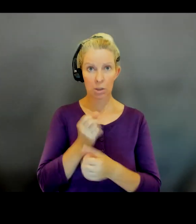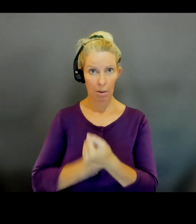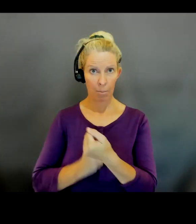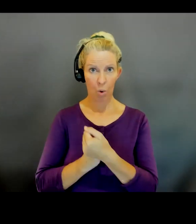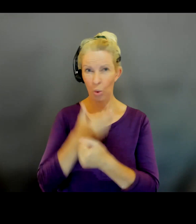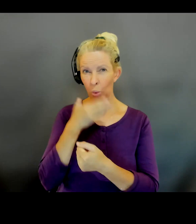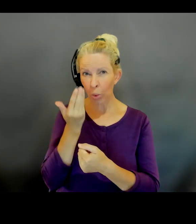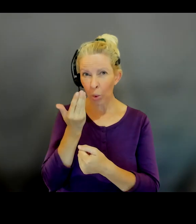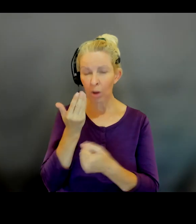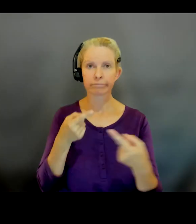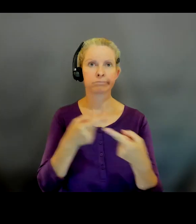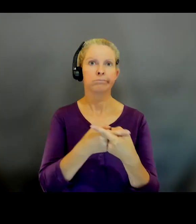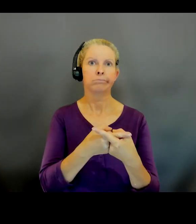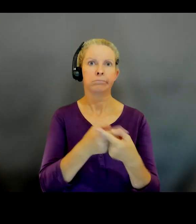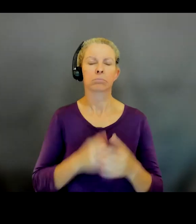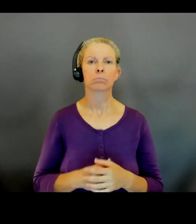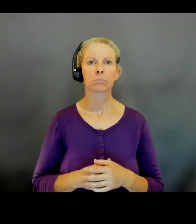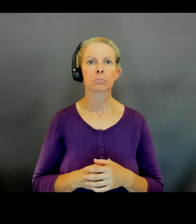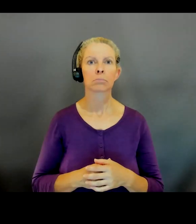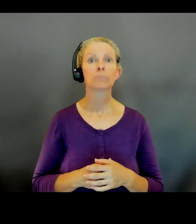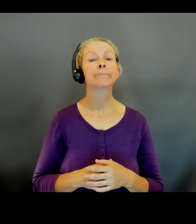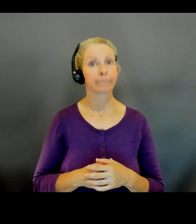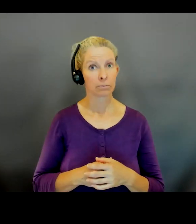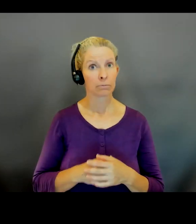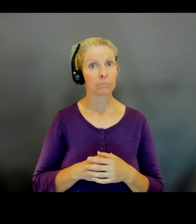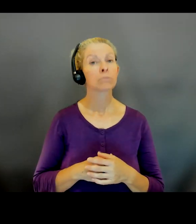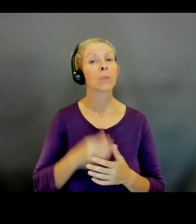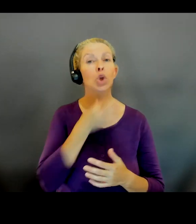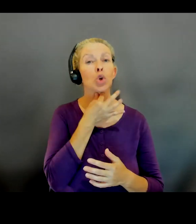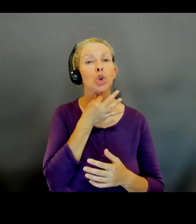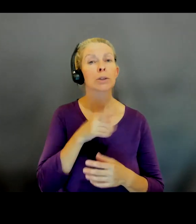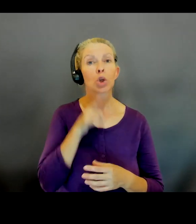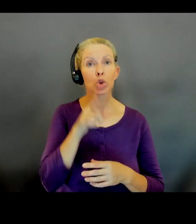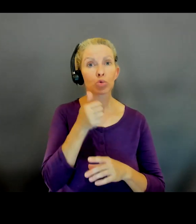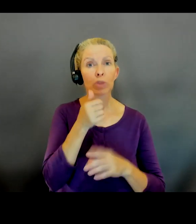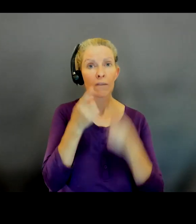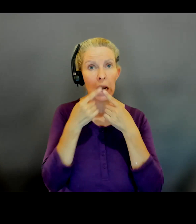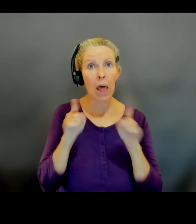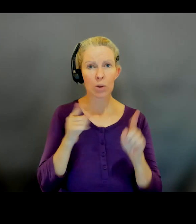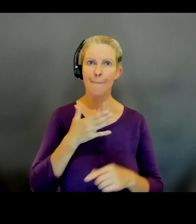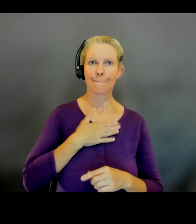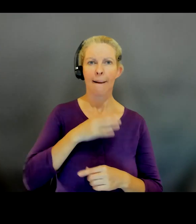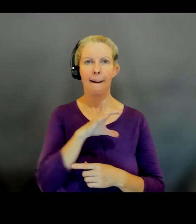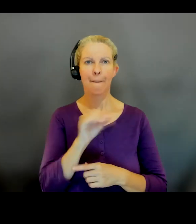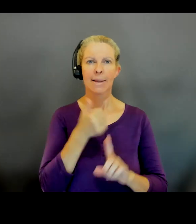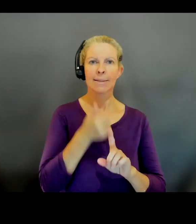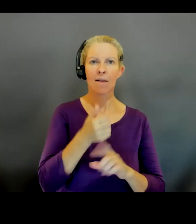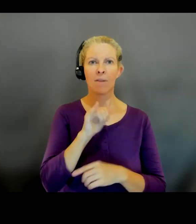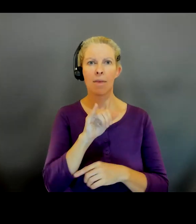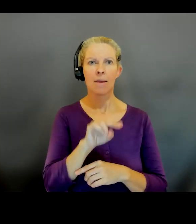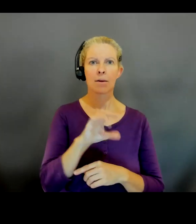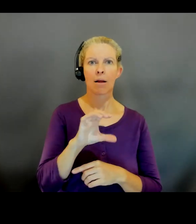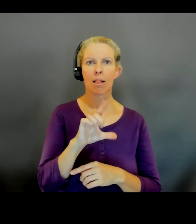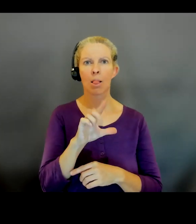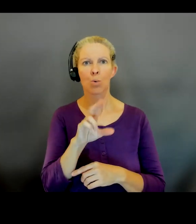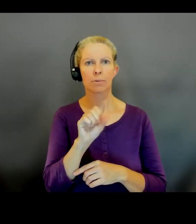say that you are inclusive? Do you say that your work, your public work is accessible, but your